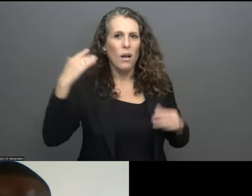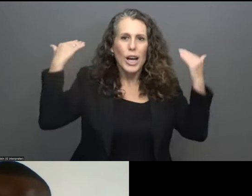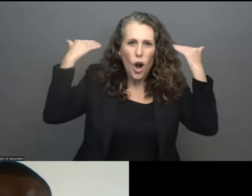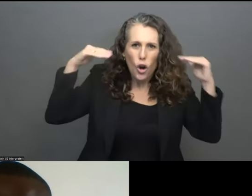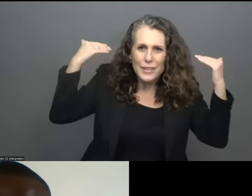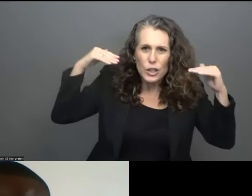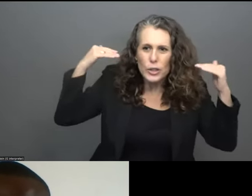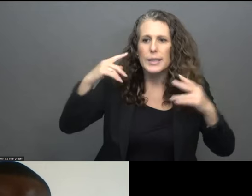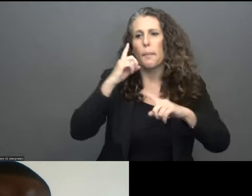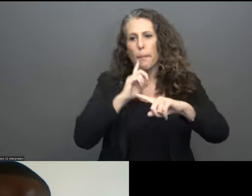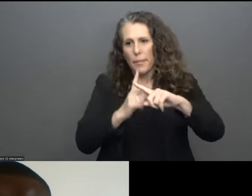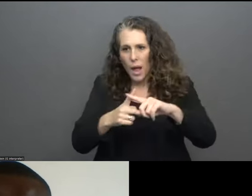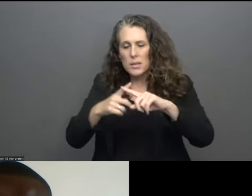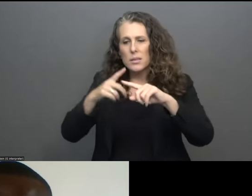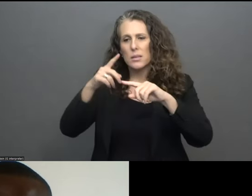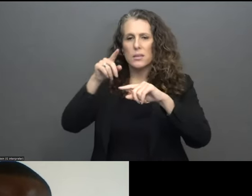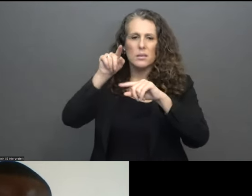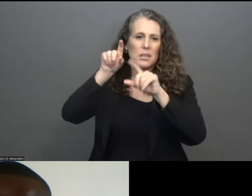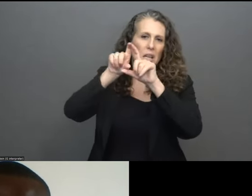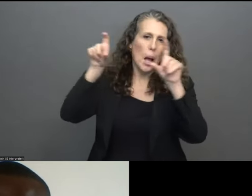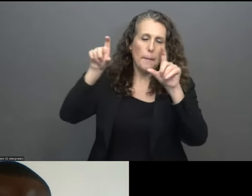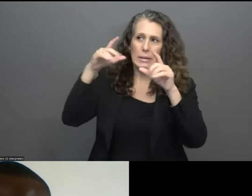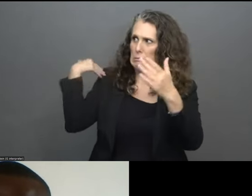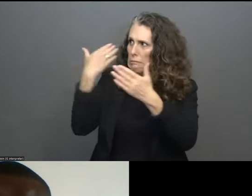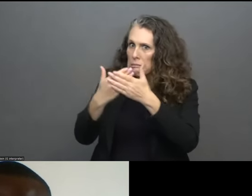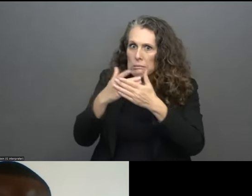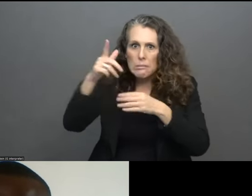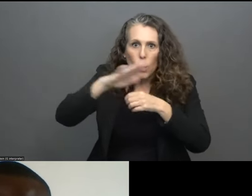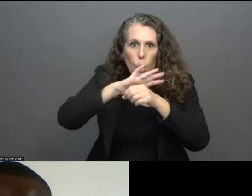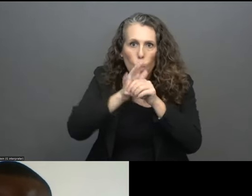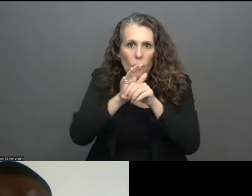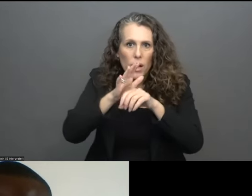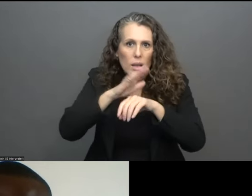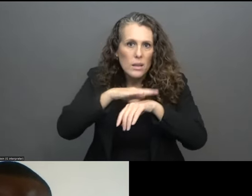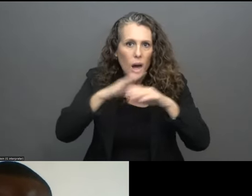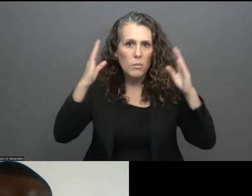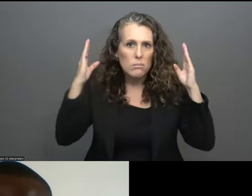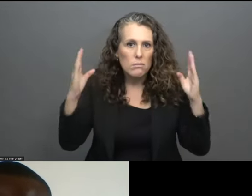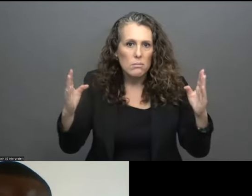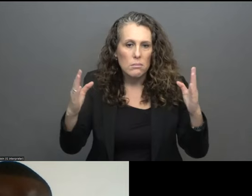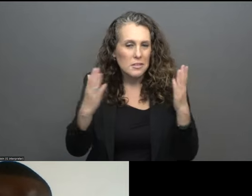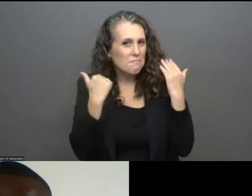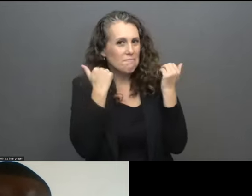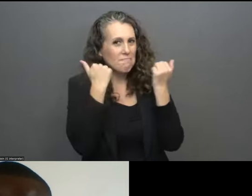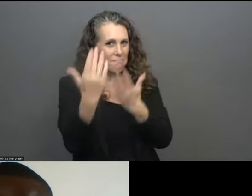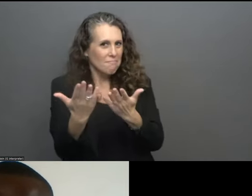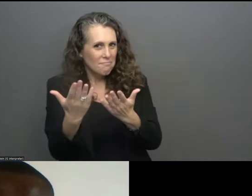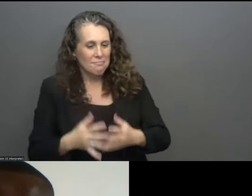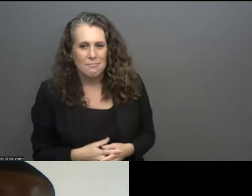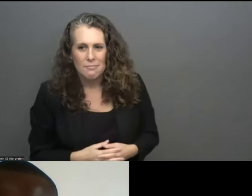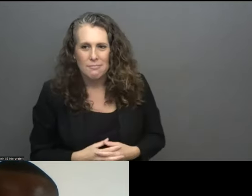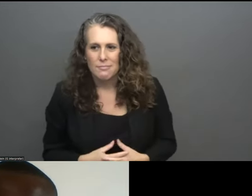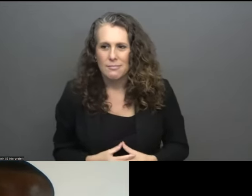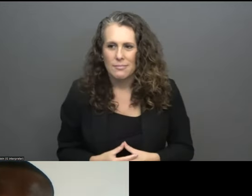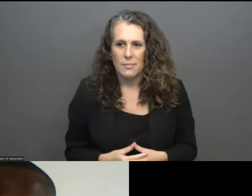to cover this enough. Mr Nick of over medicine oncology of Dunlap our.